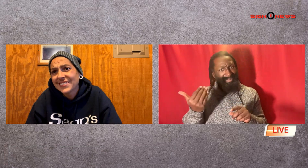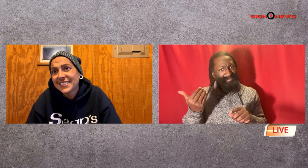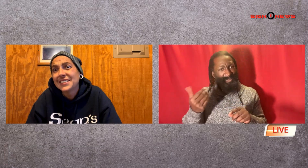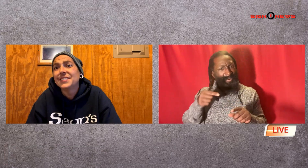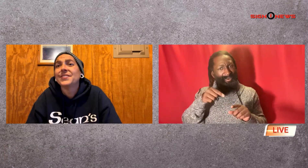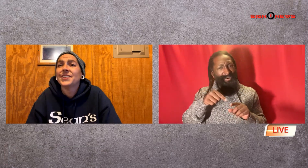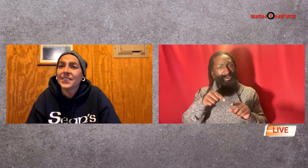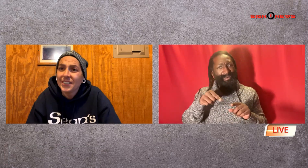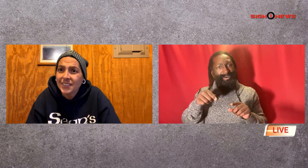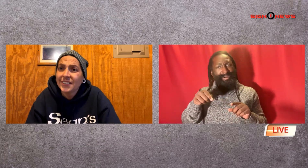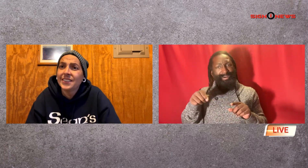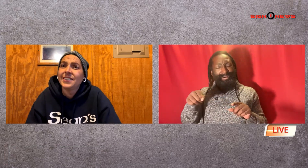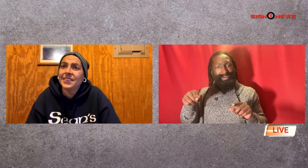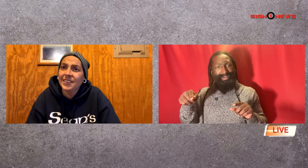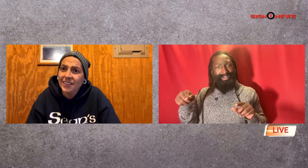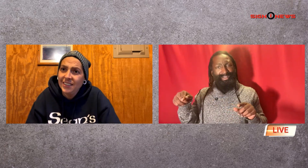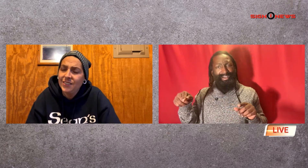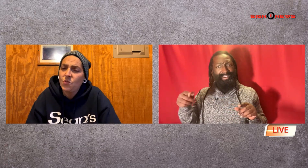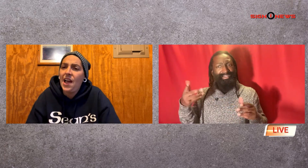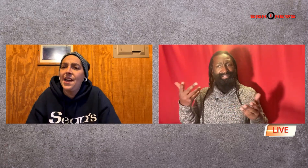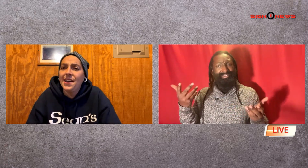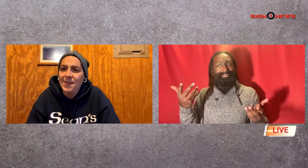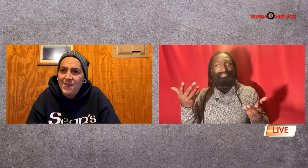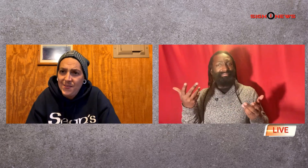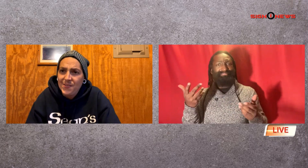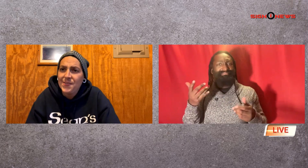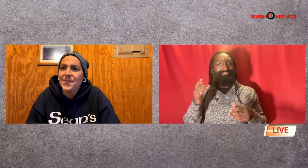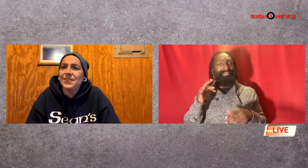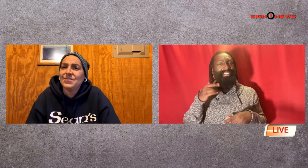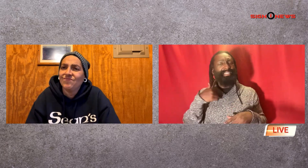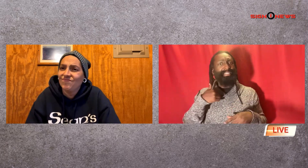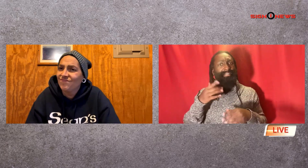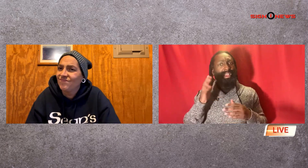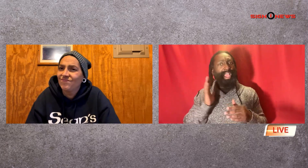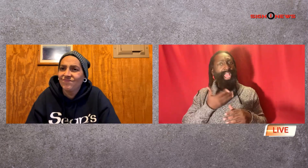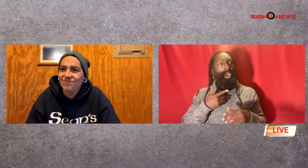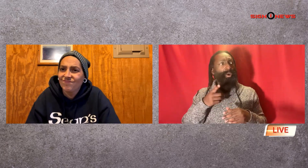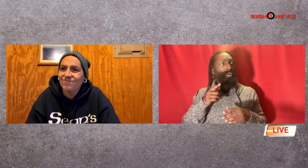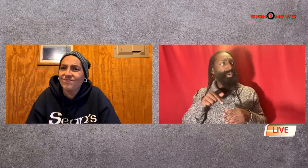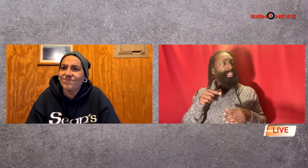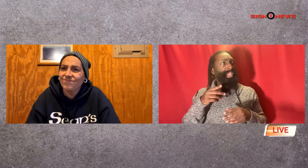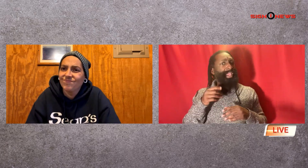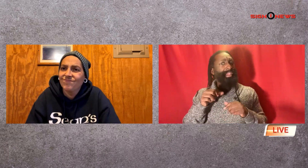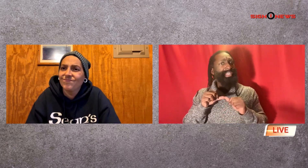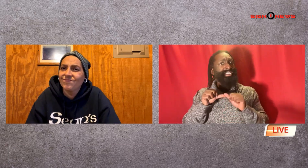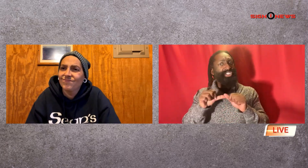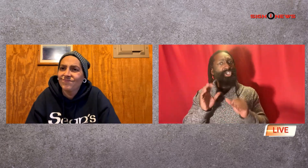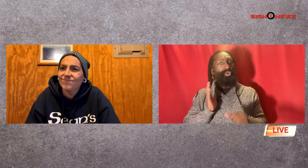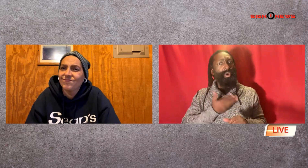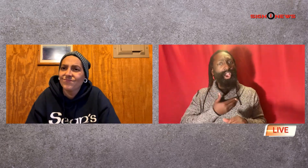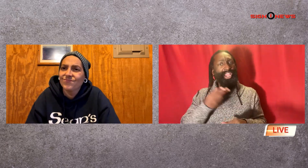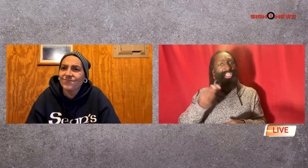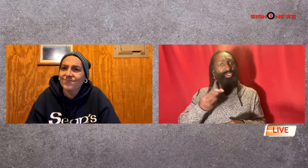so many people with disabilities and deaf people so many in one project it continues